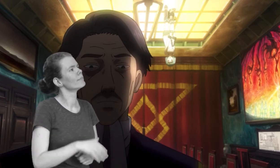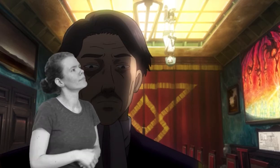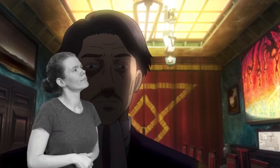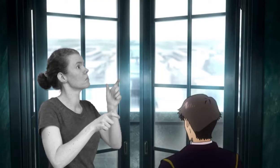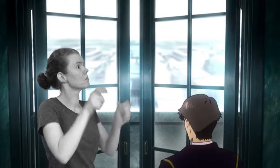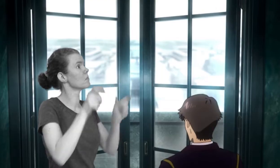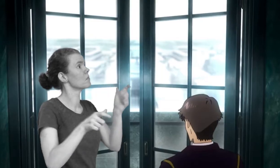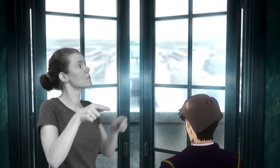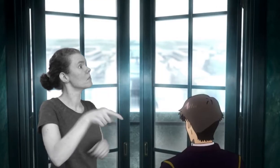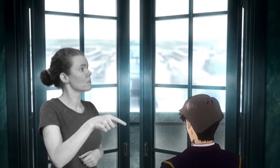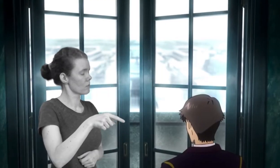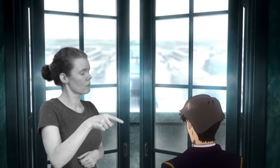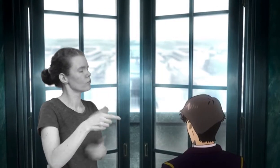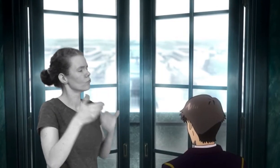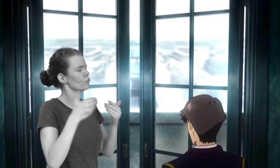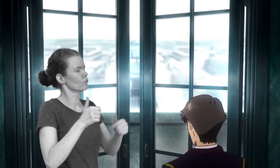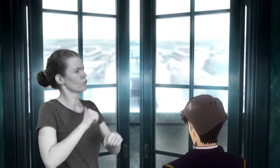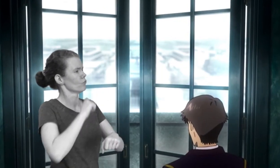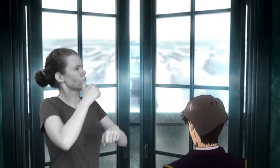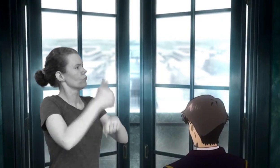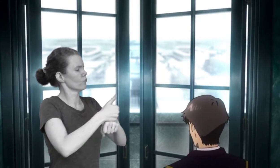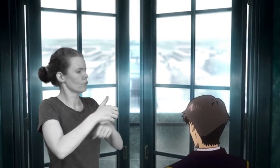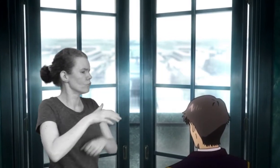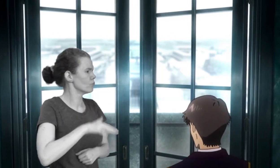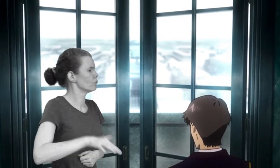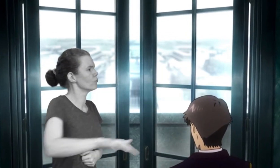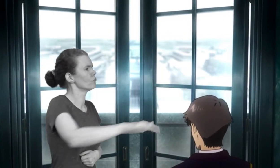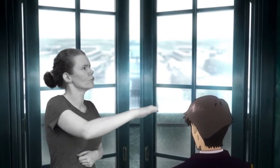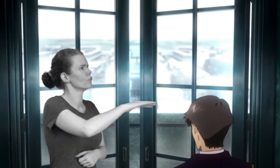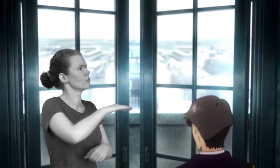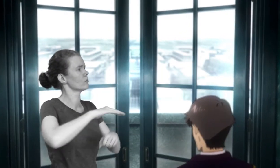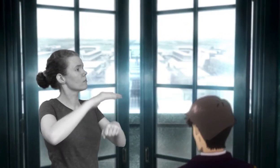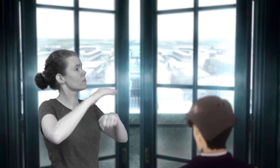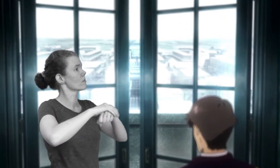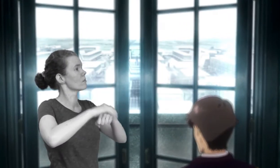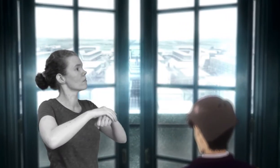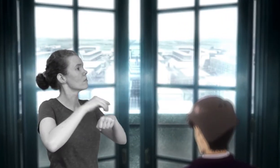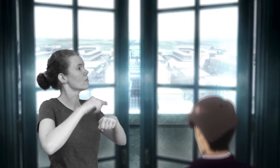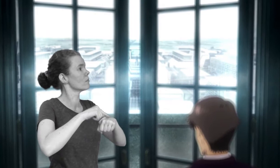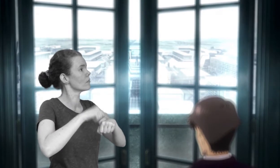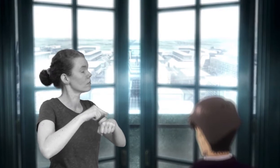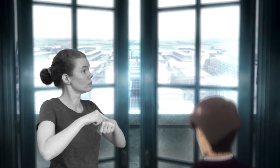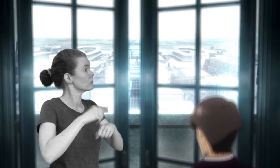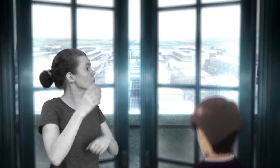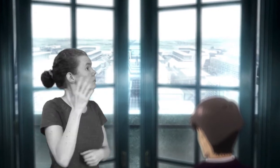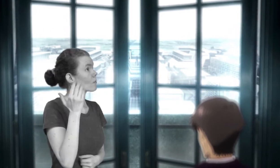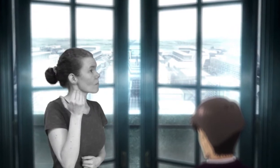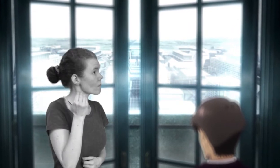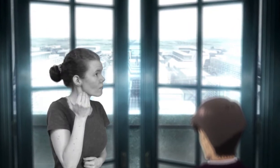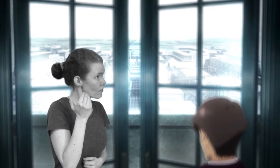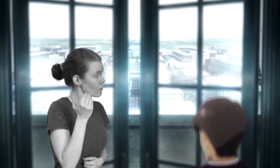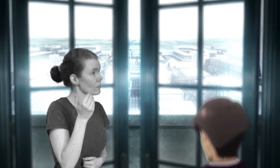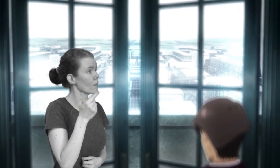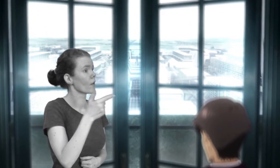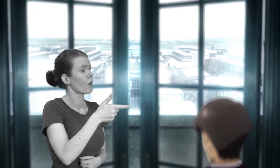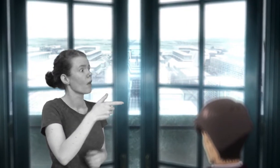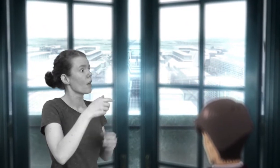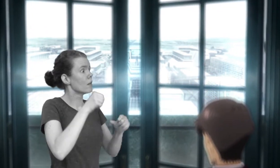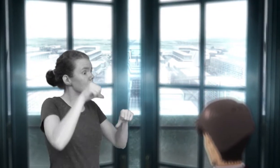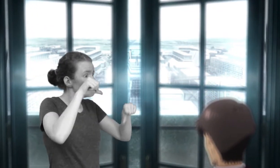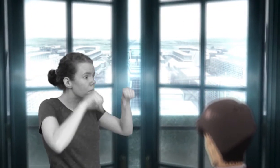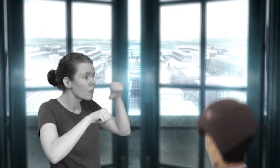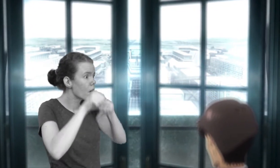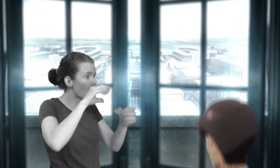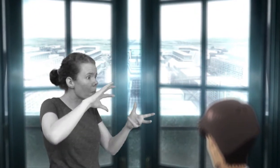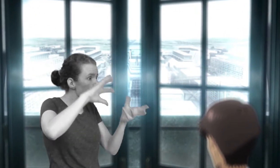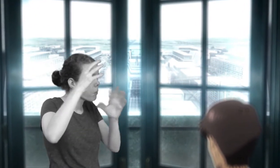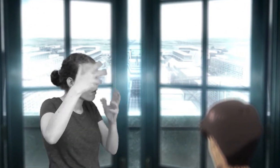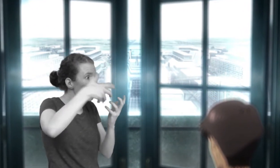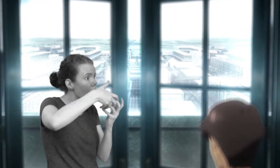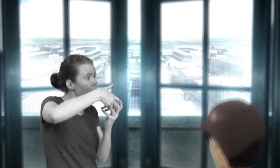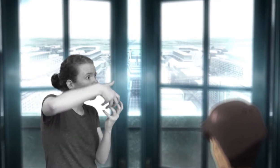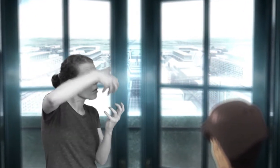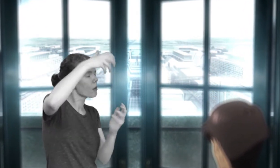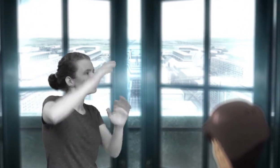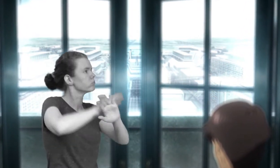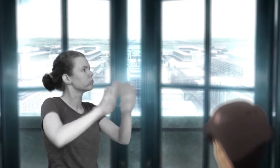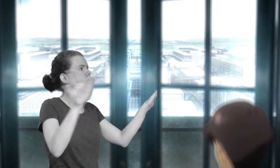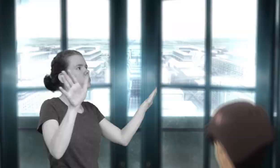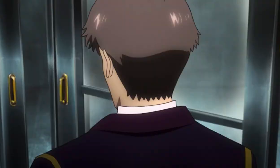We established the land of Aiga to ensure that nothing like this would ever happen again.